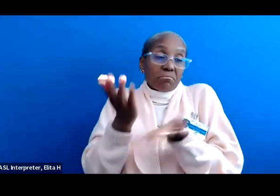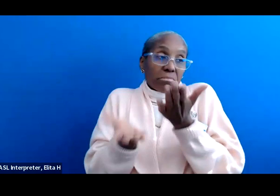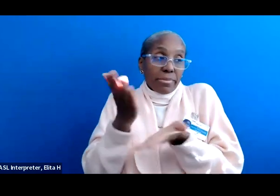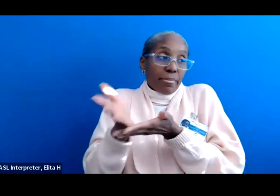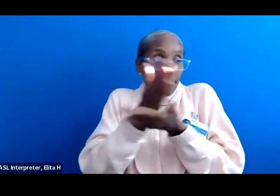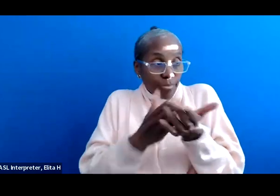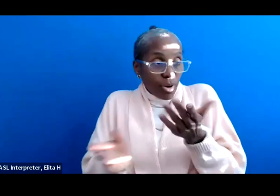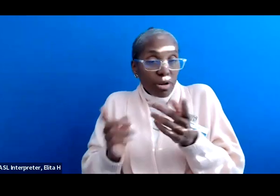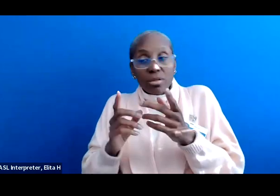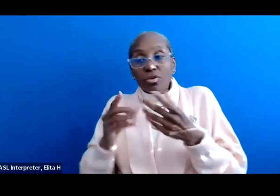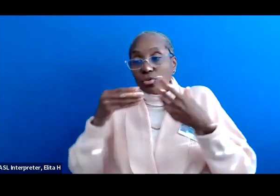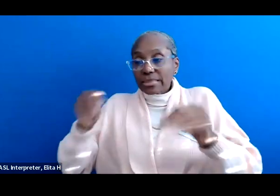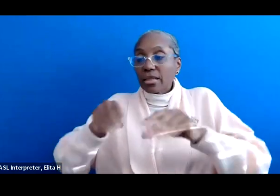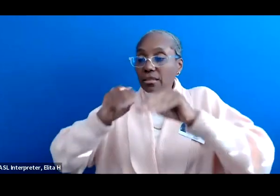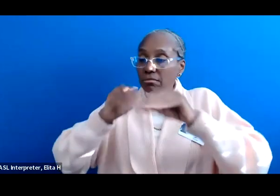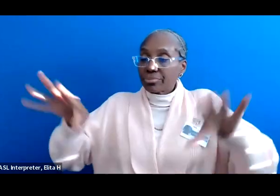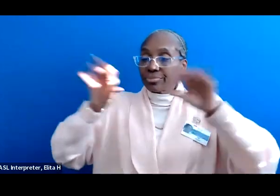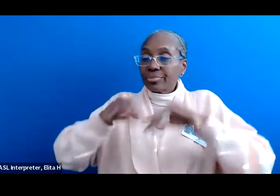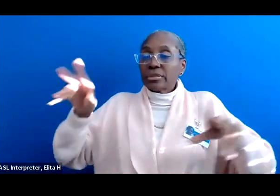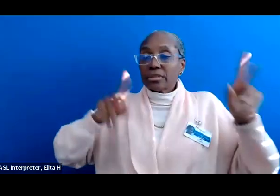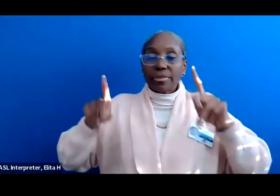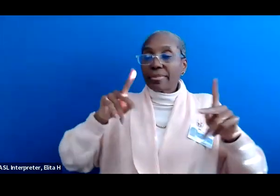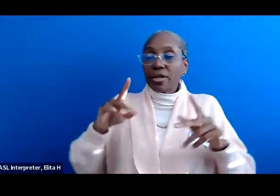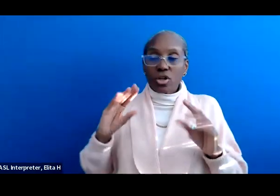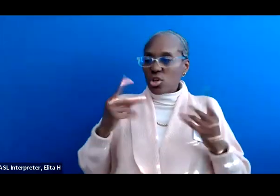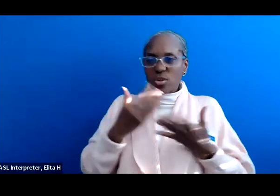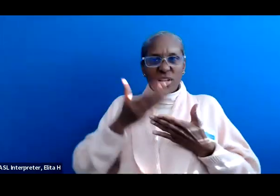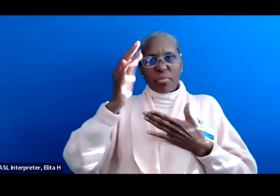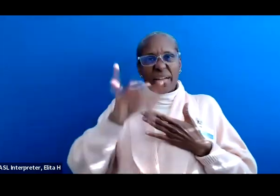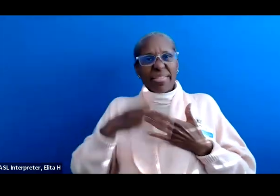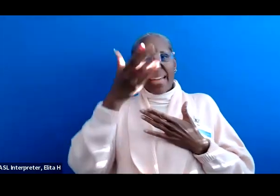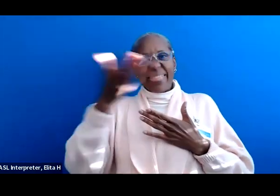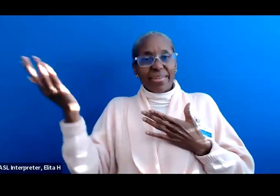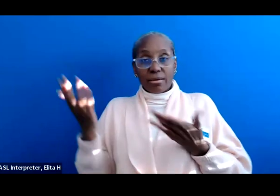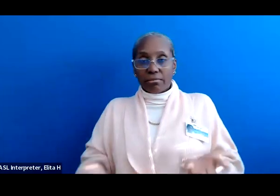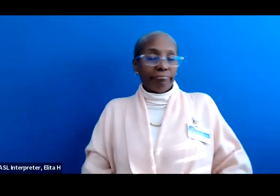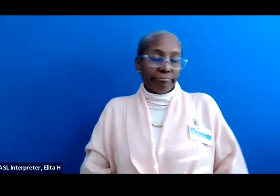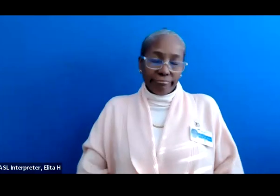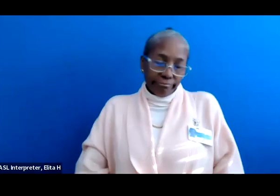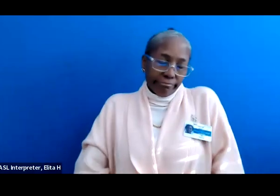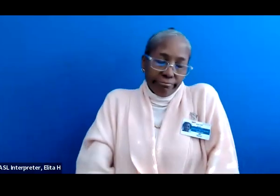to market because if nobody's going to pay for it, that's a problem.